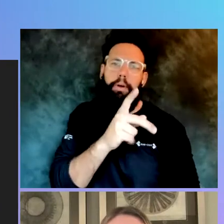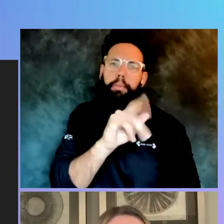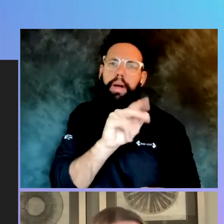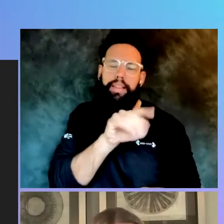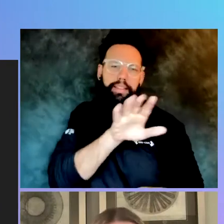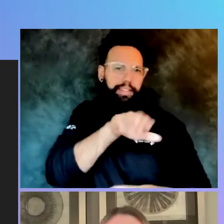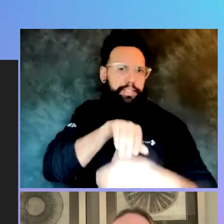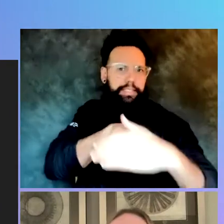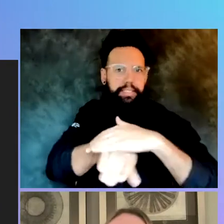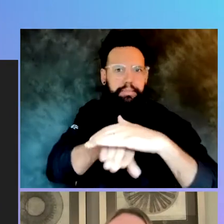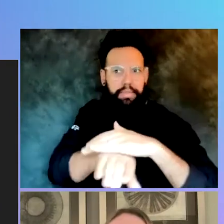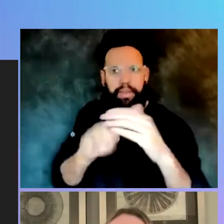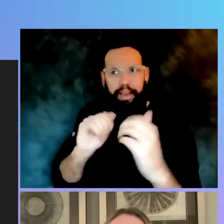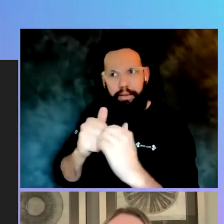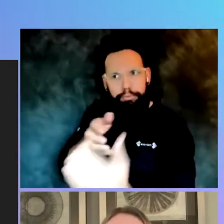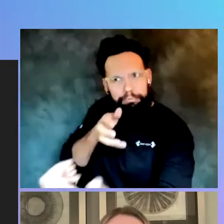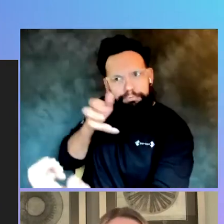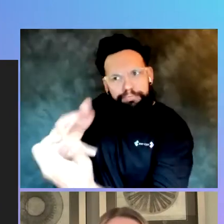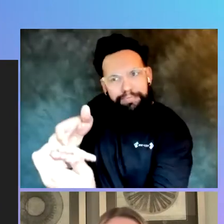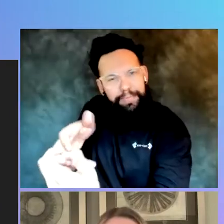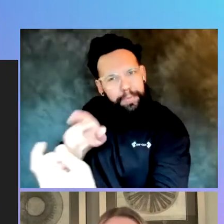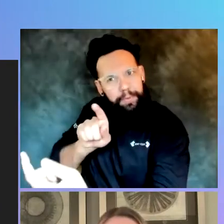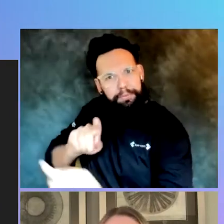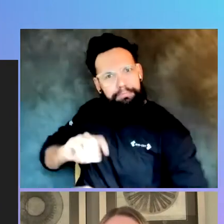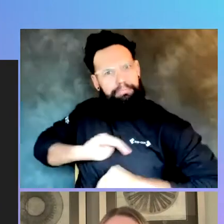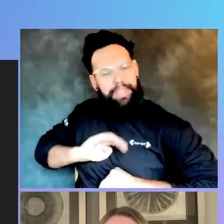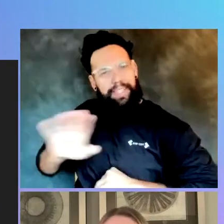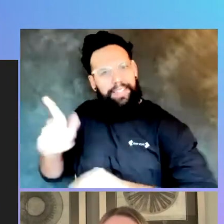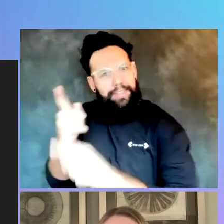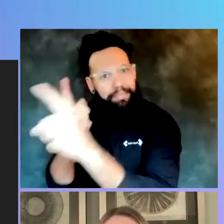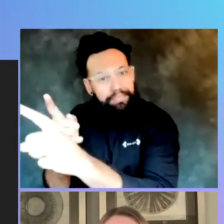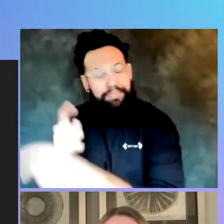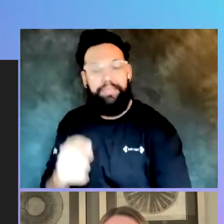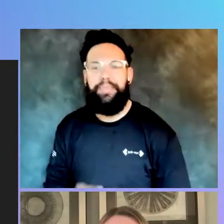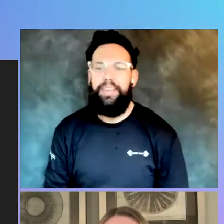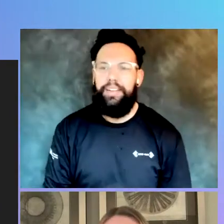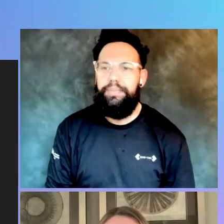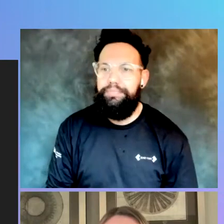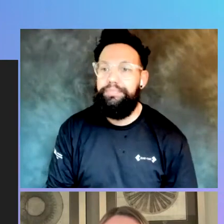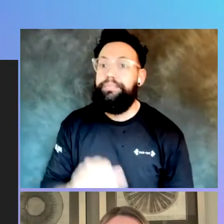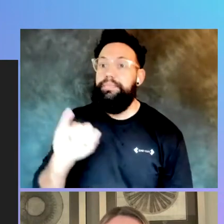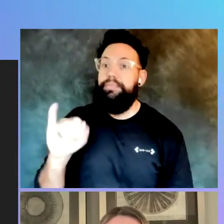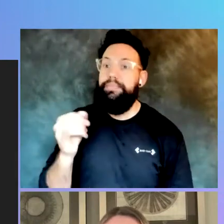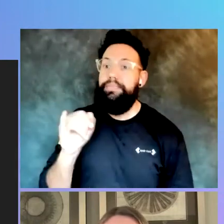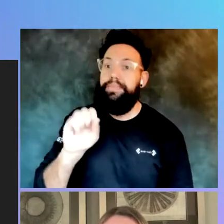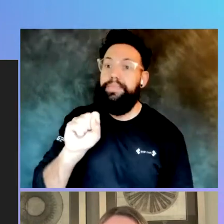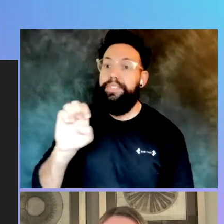goals efficiently. Efficiently. Um I saw the demo actually, that Jesse made and it was pretty